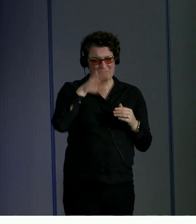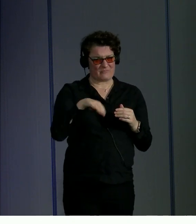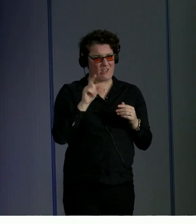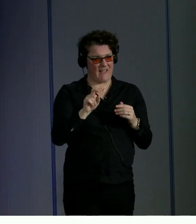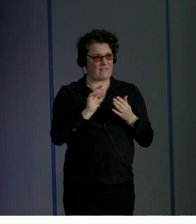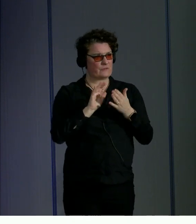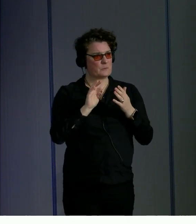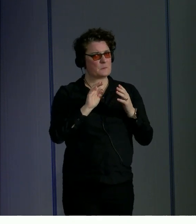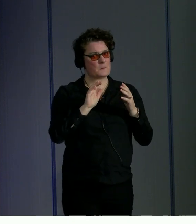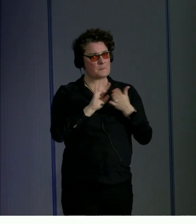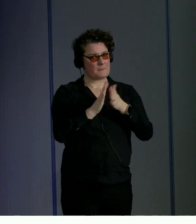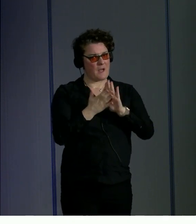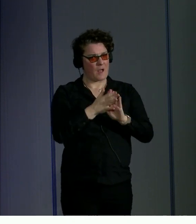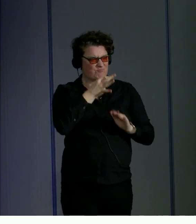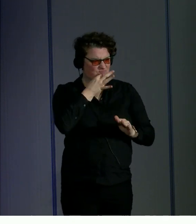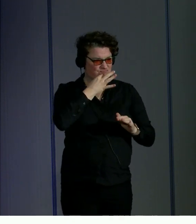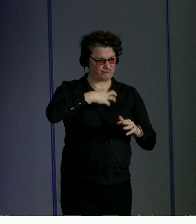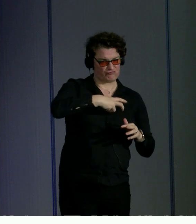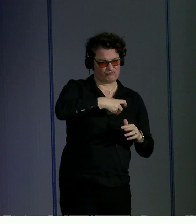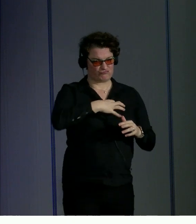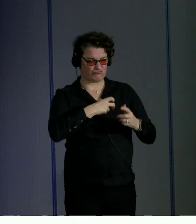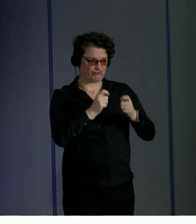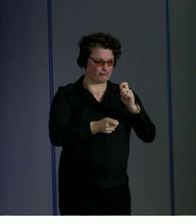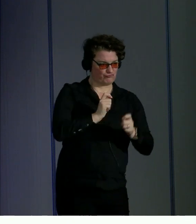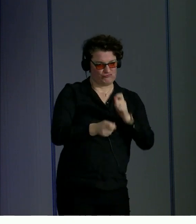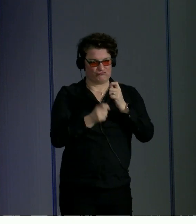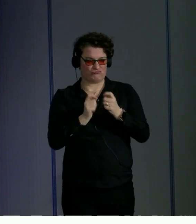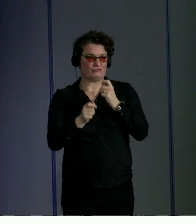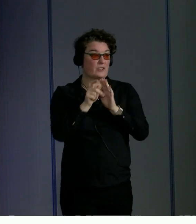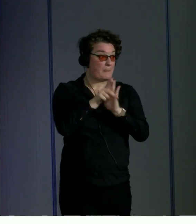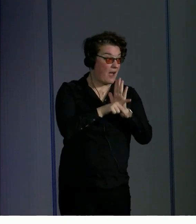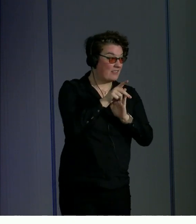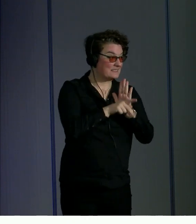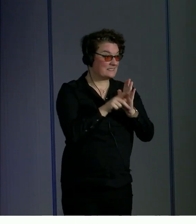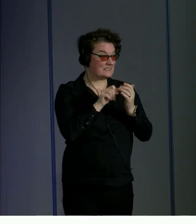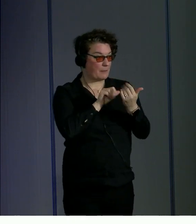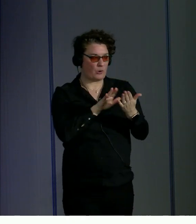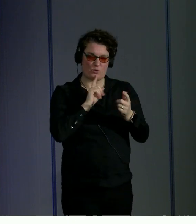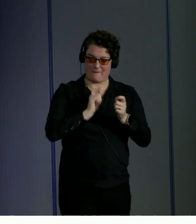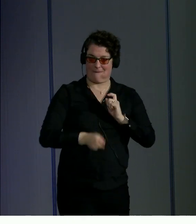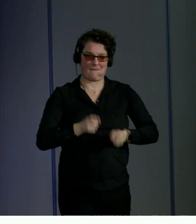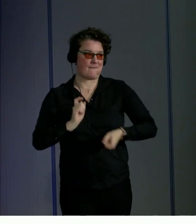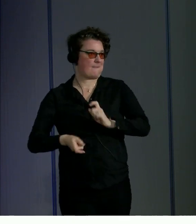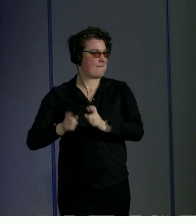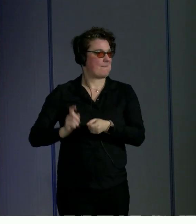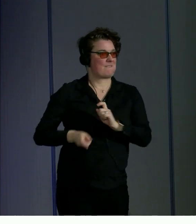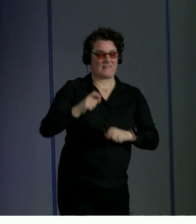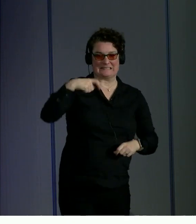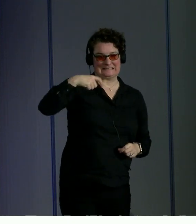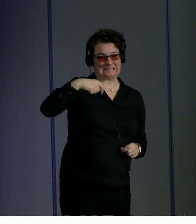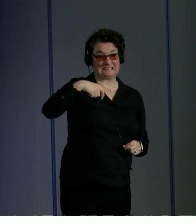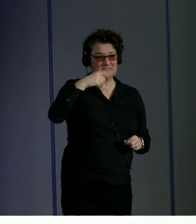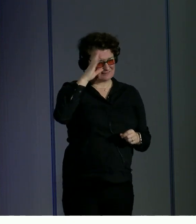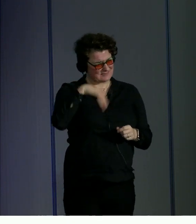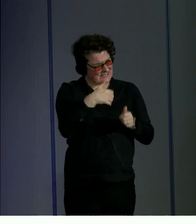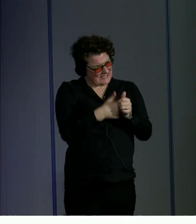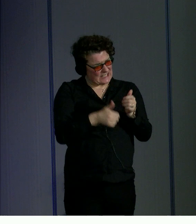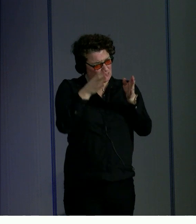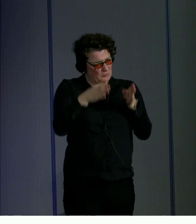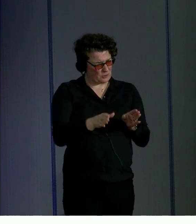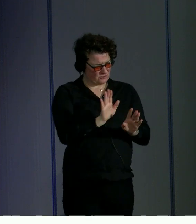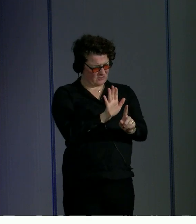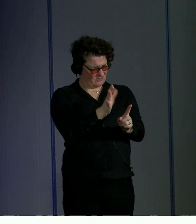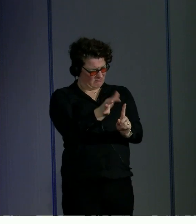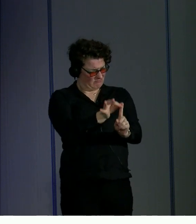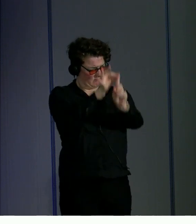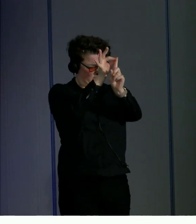within your approach and your policies, because each person is their own individual. And we